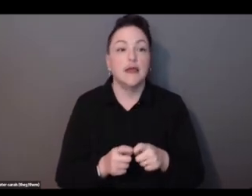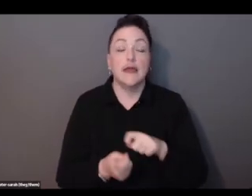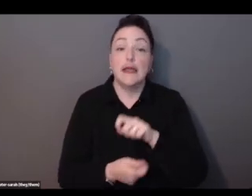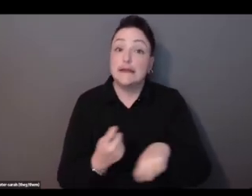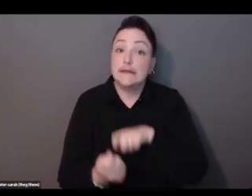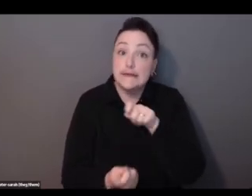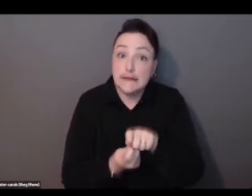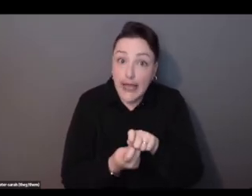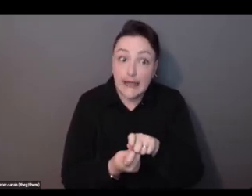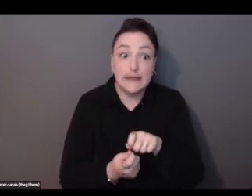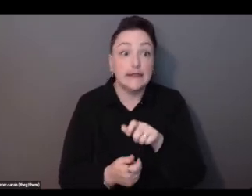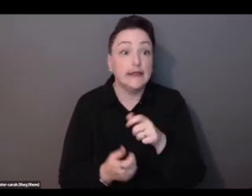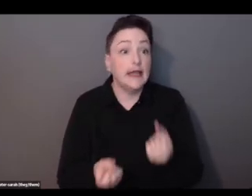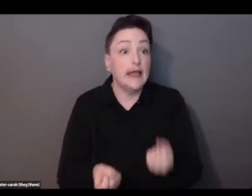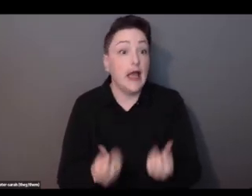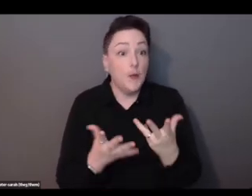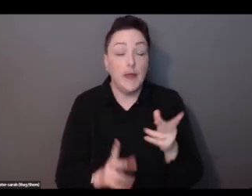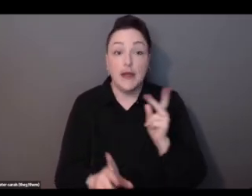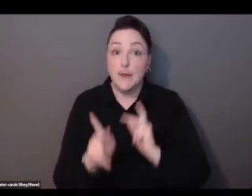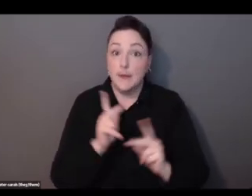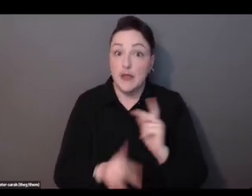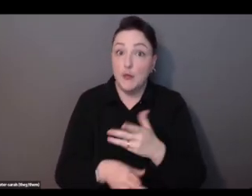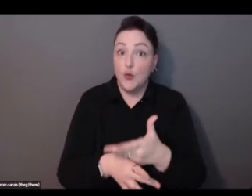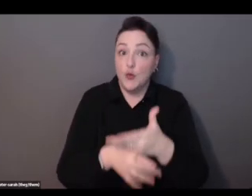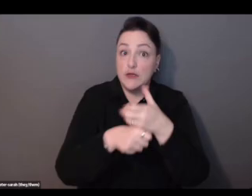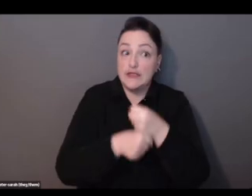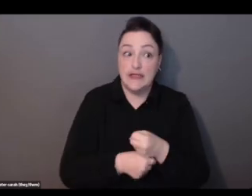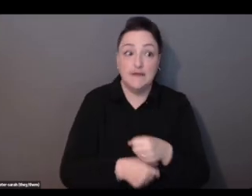Medicaid LTSS and then the percentage of adults who receive